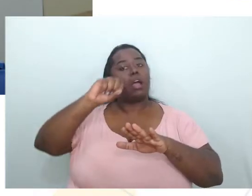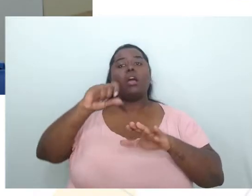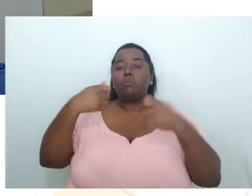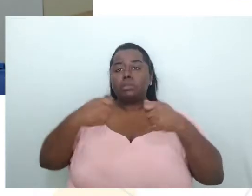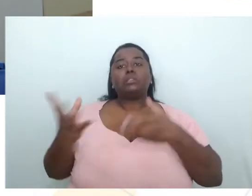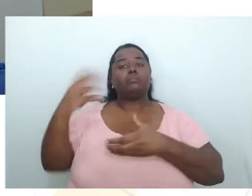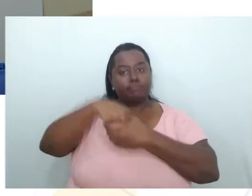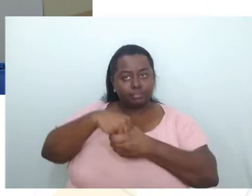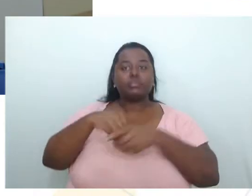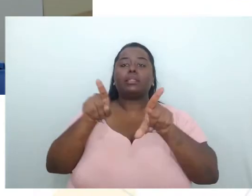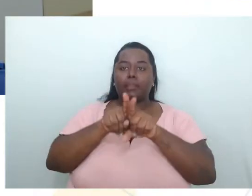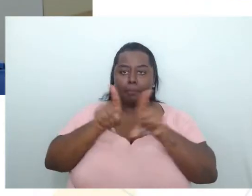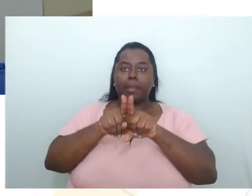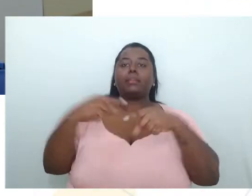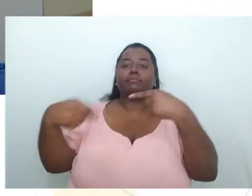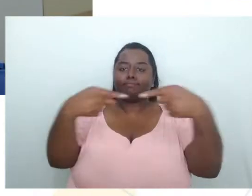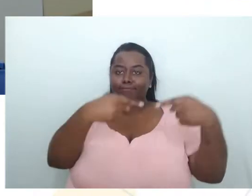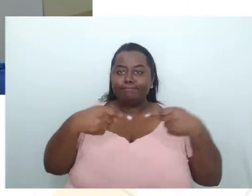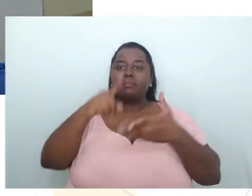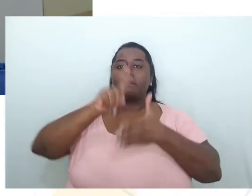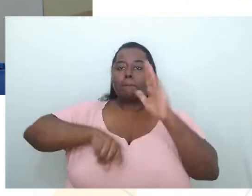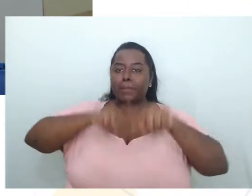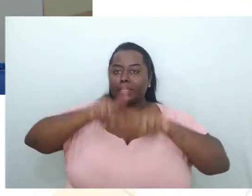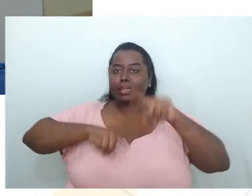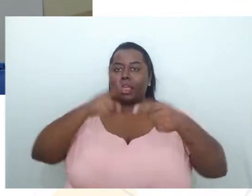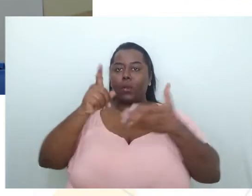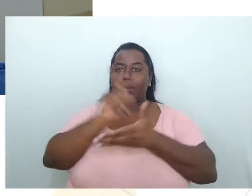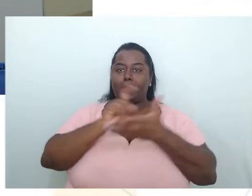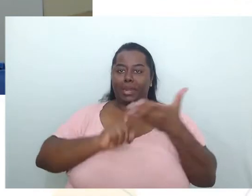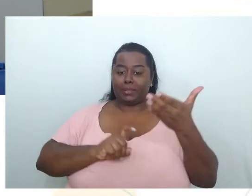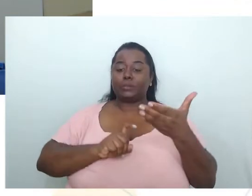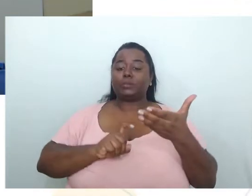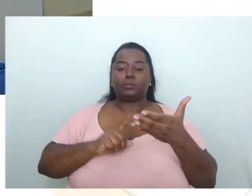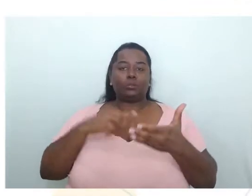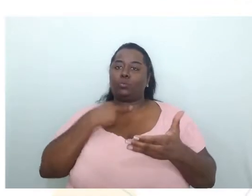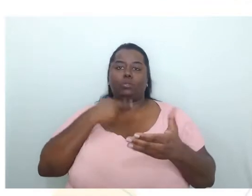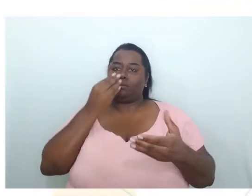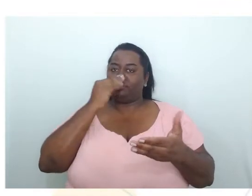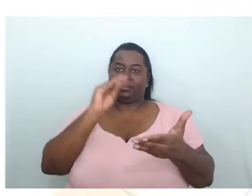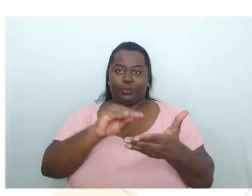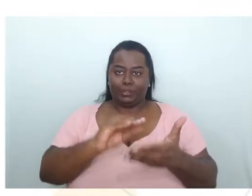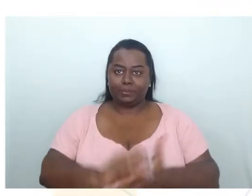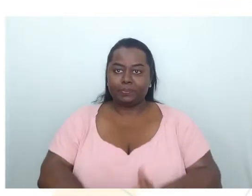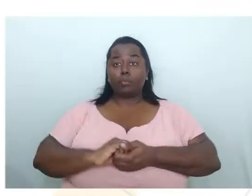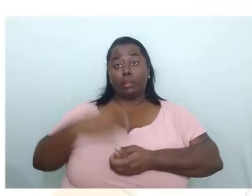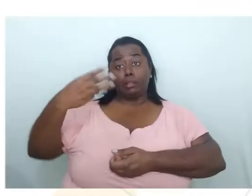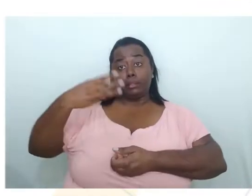as part of that conversation, you cannot ignore that. Now the third part is